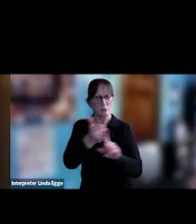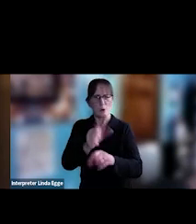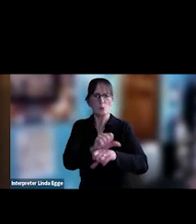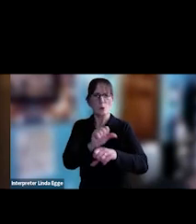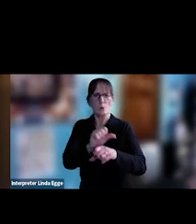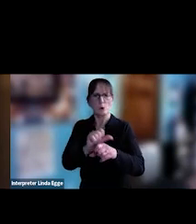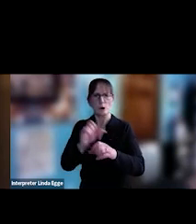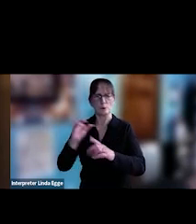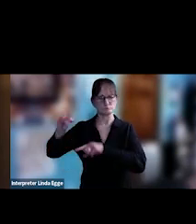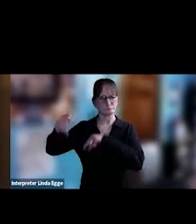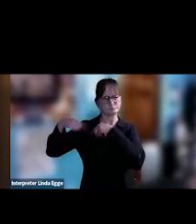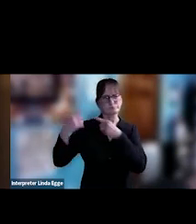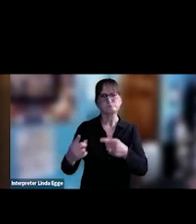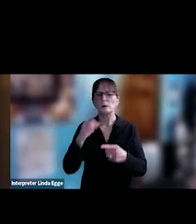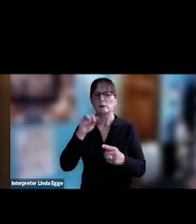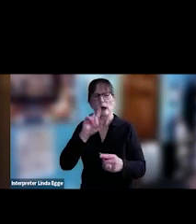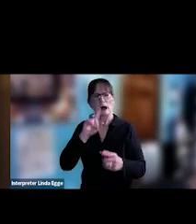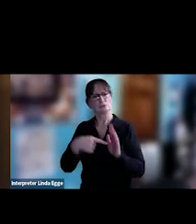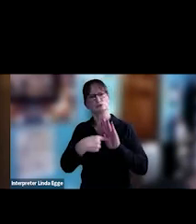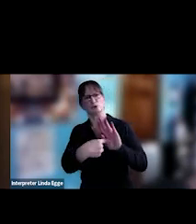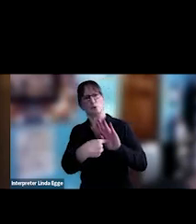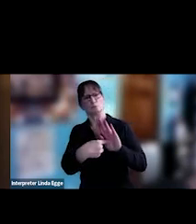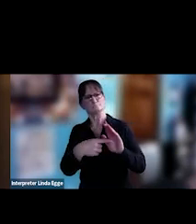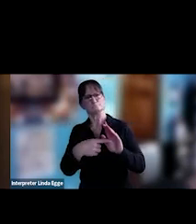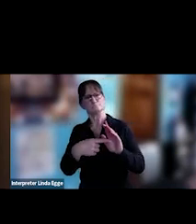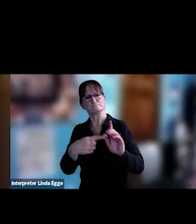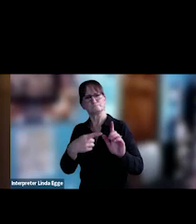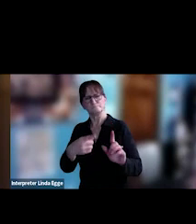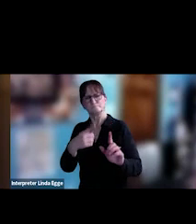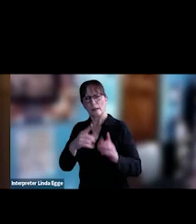and I should point out at the start here